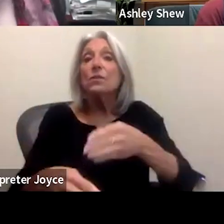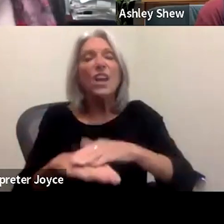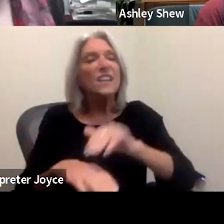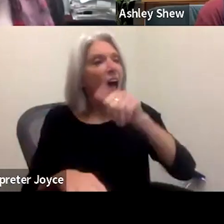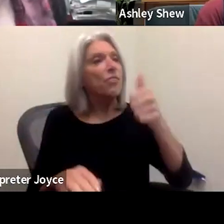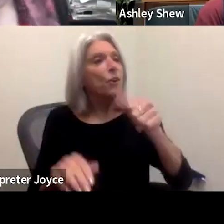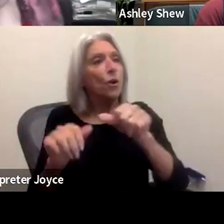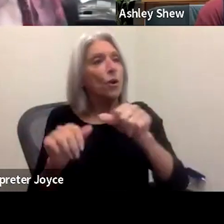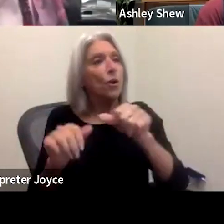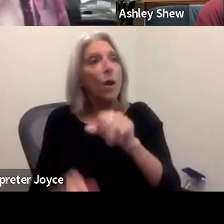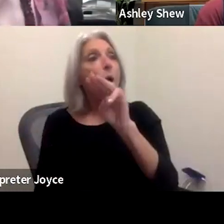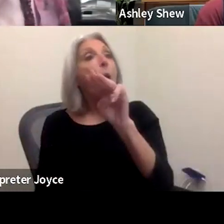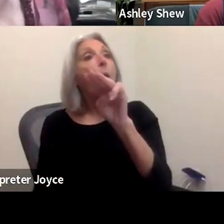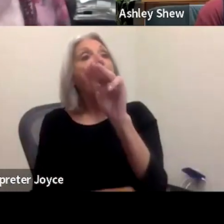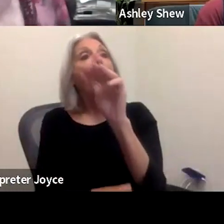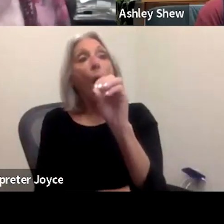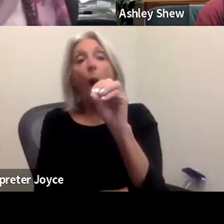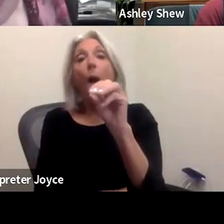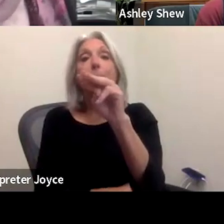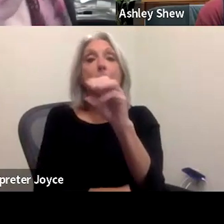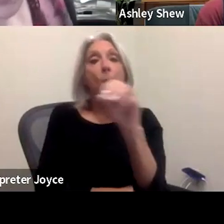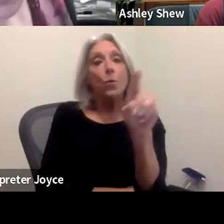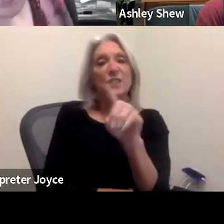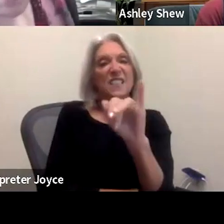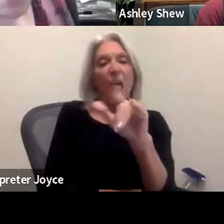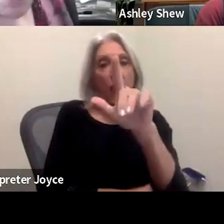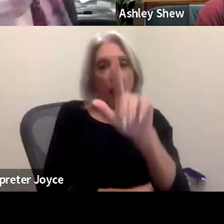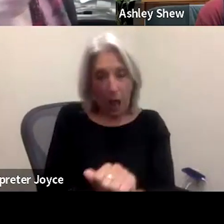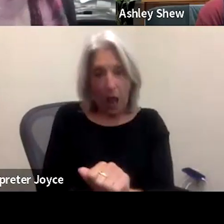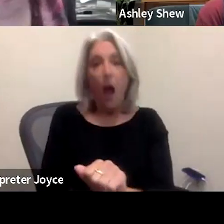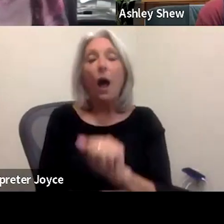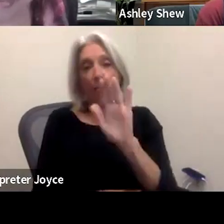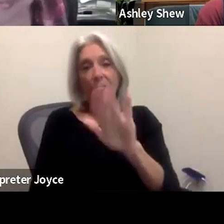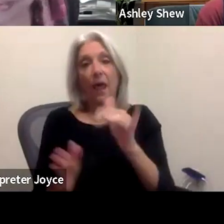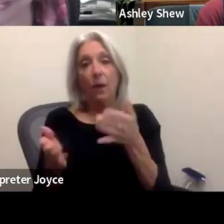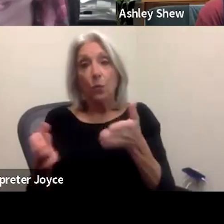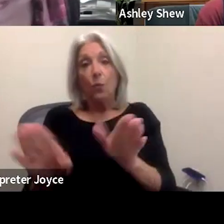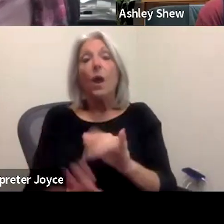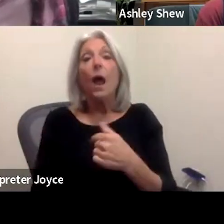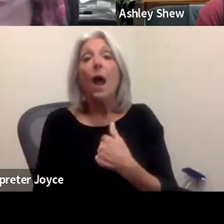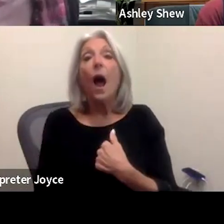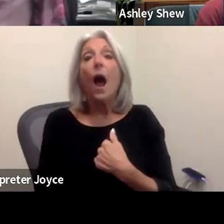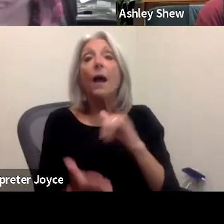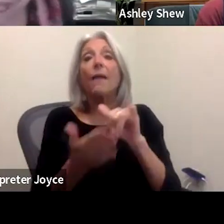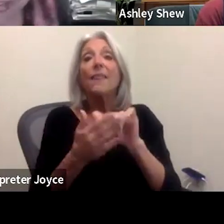And I'm also a student. Devva was a professor of mine at CUNY, which is how we met.